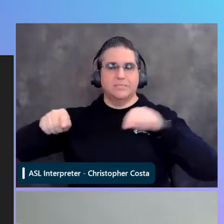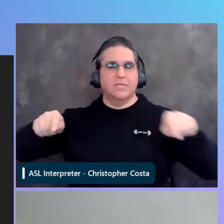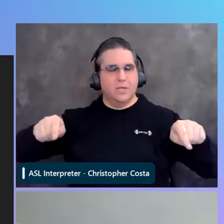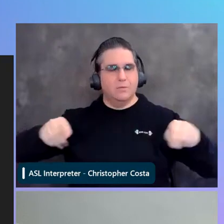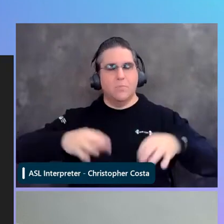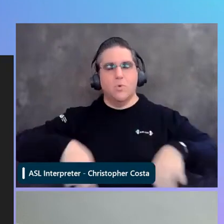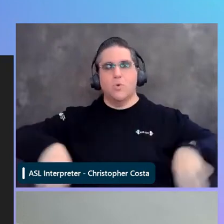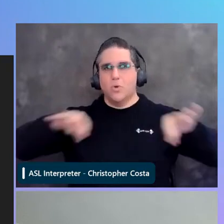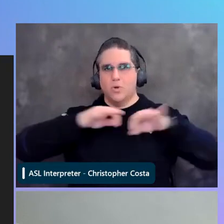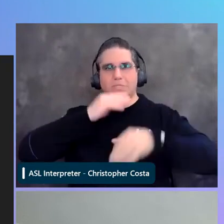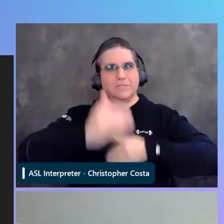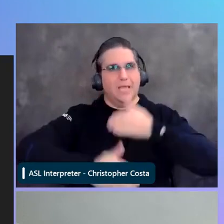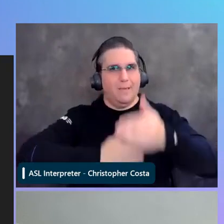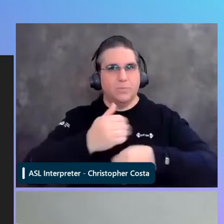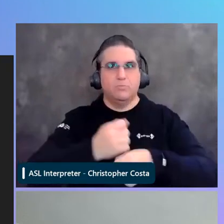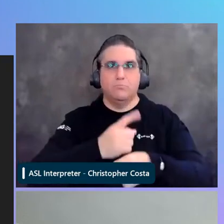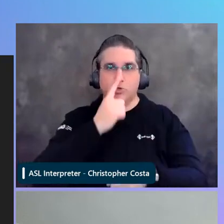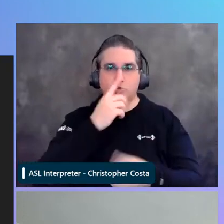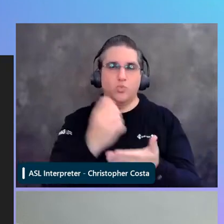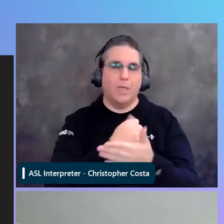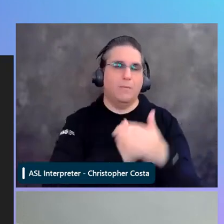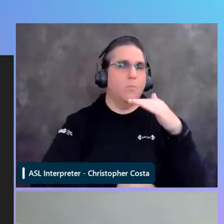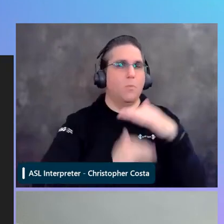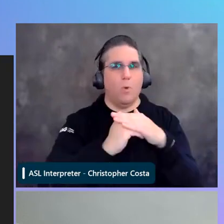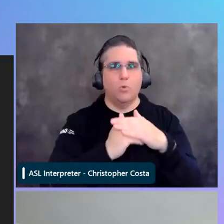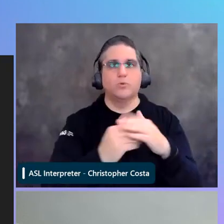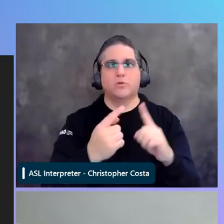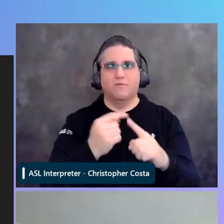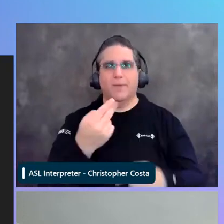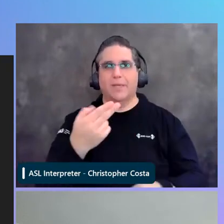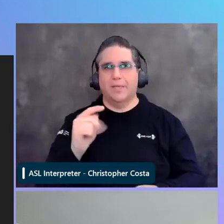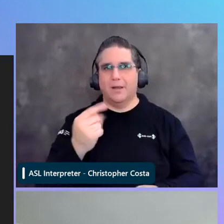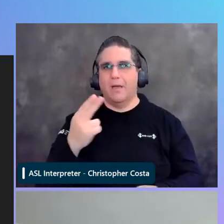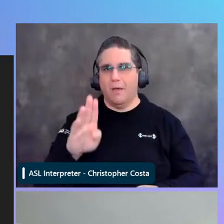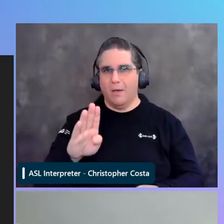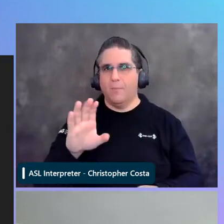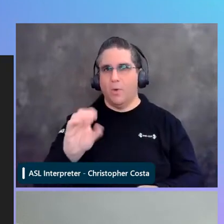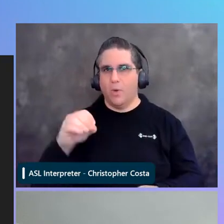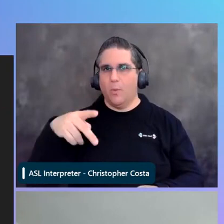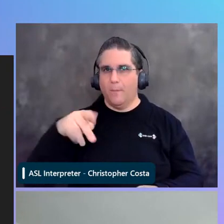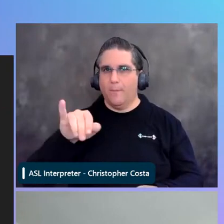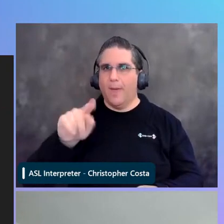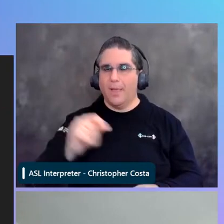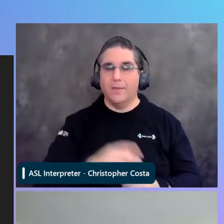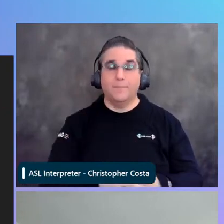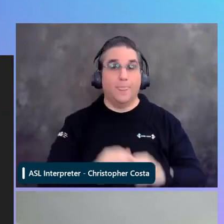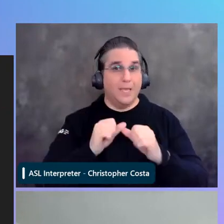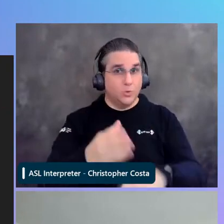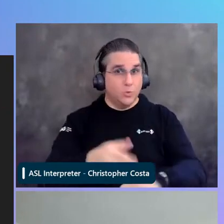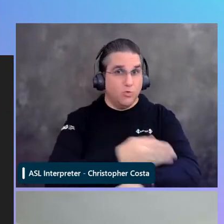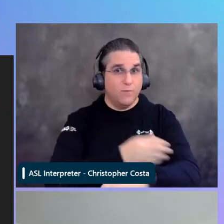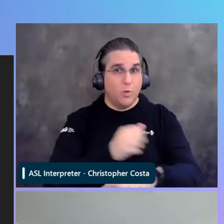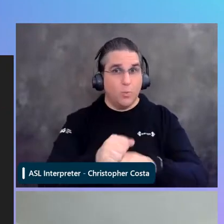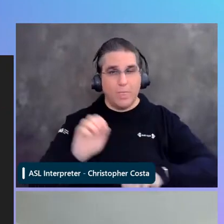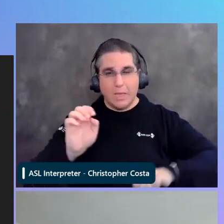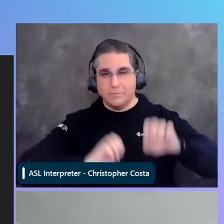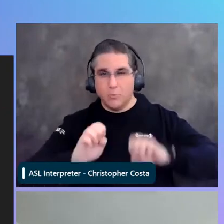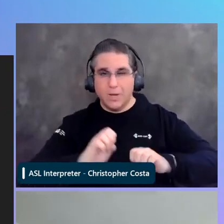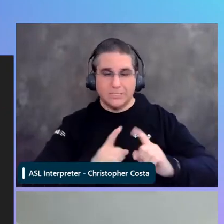benefits of GitHub Copilot continuous improvement through experimentation and dialog with